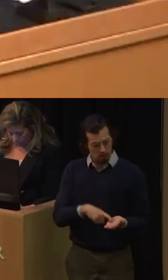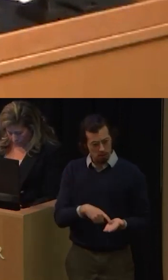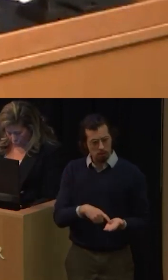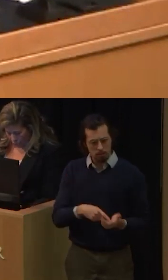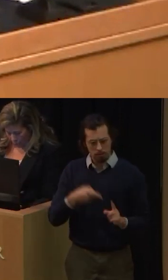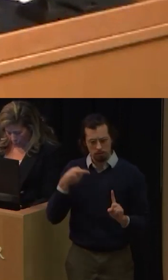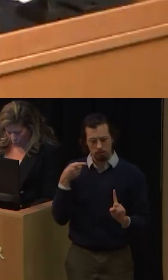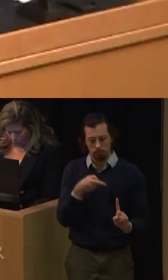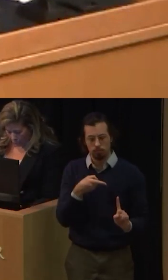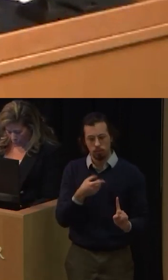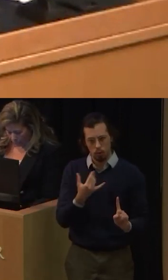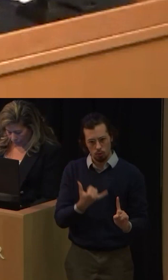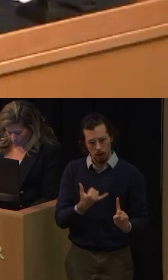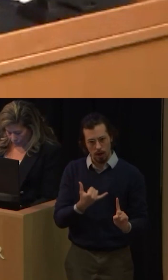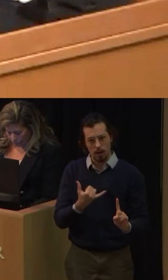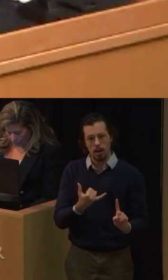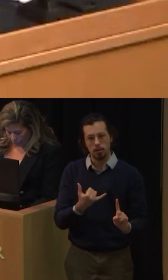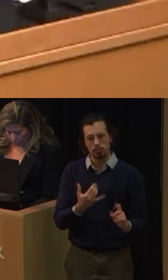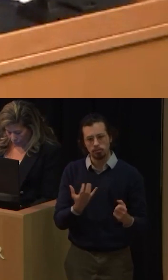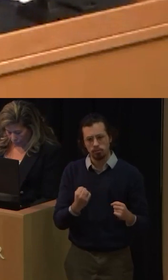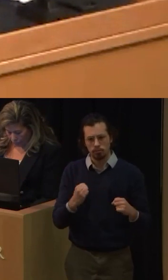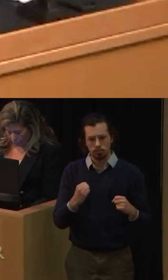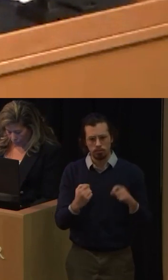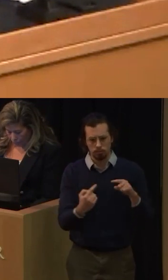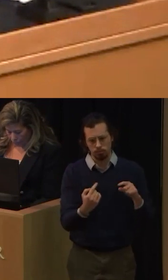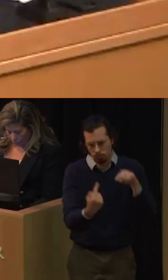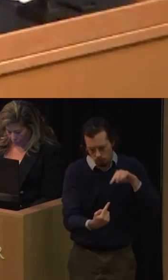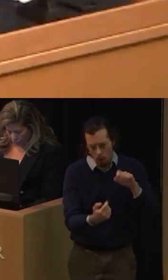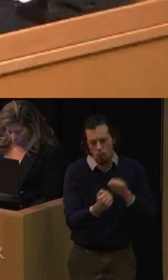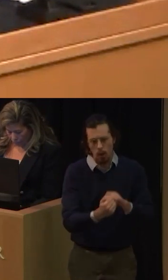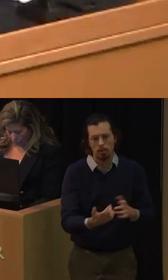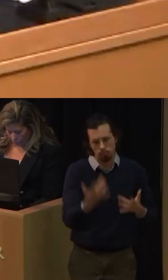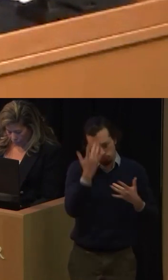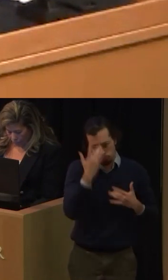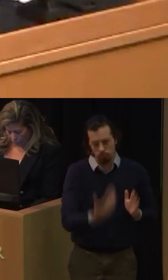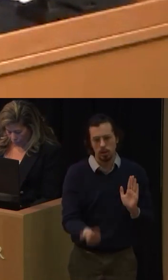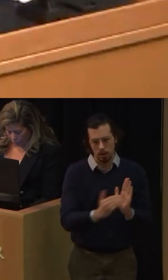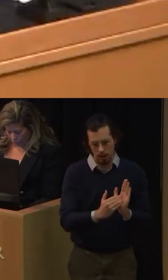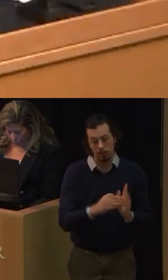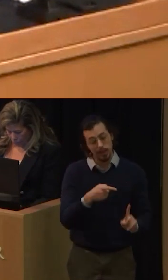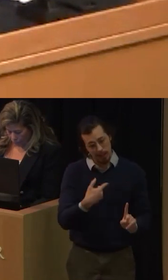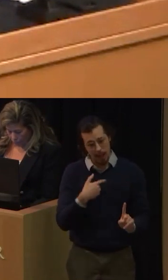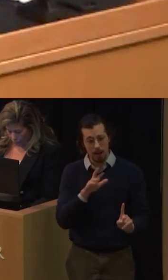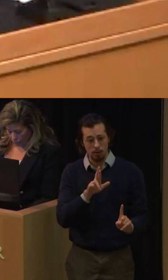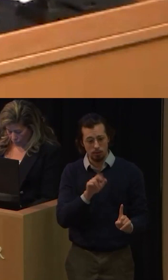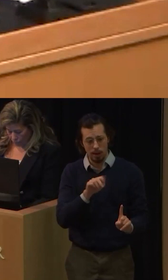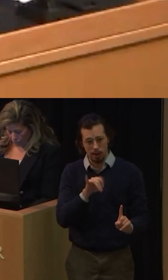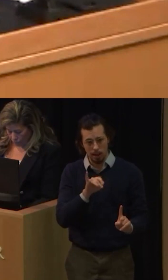he's right now battling a recurrence. In fact, he had radiation this morning before I got here.